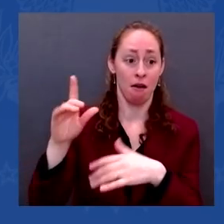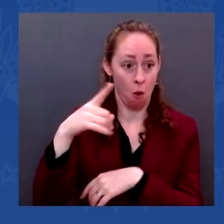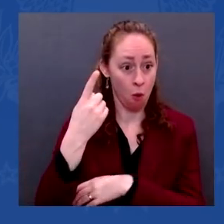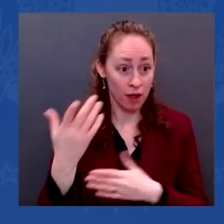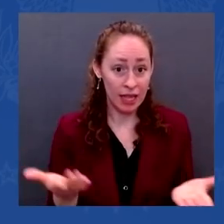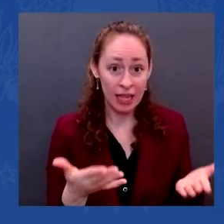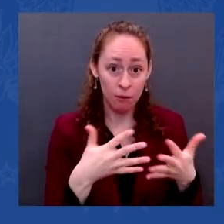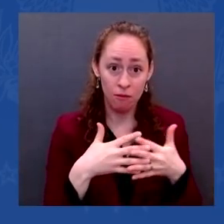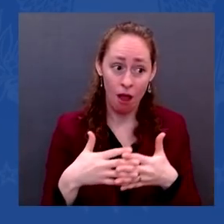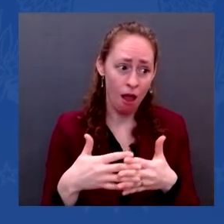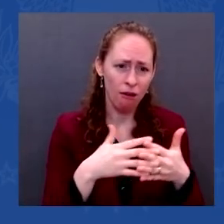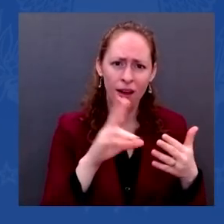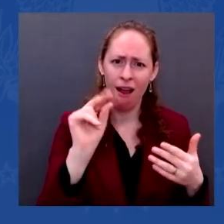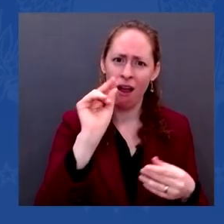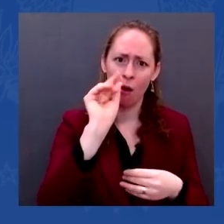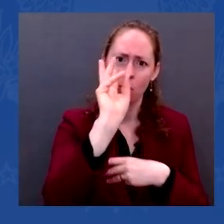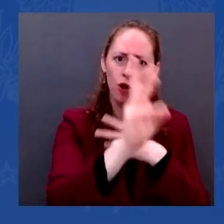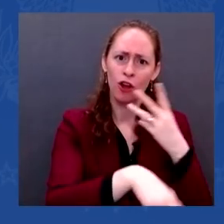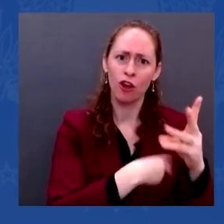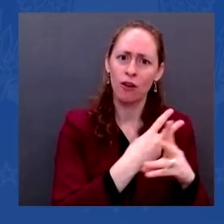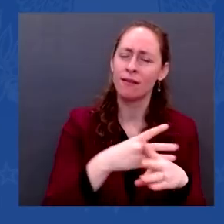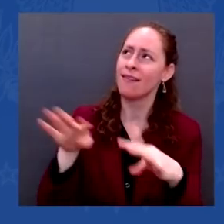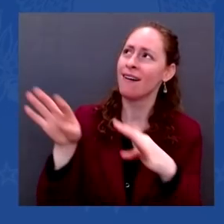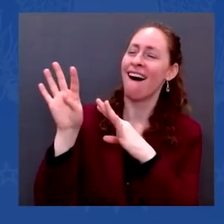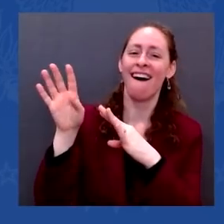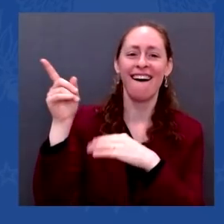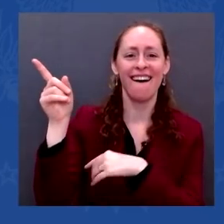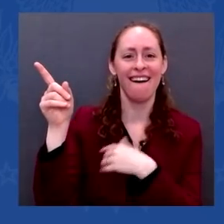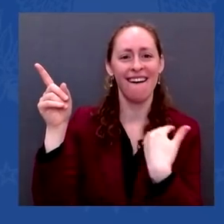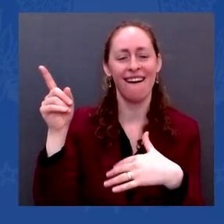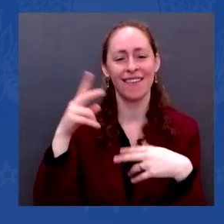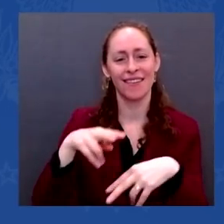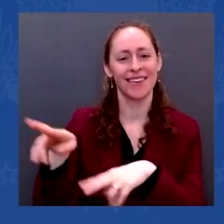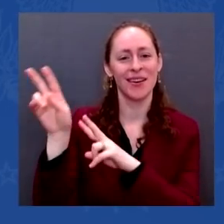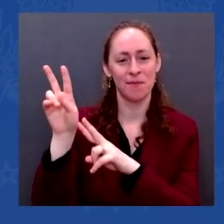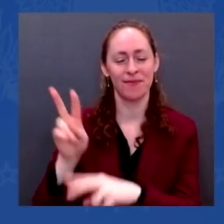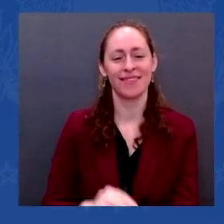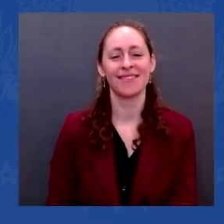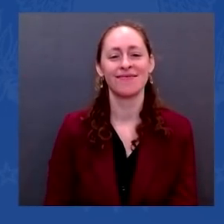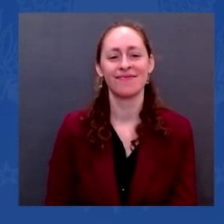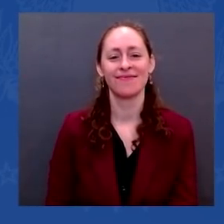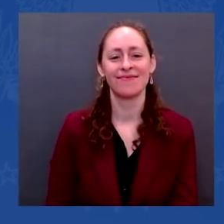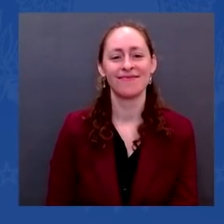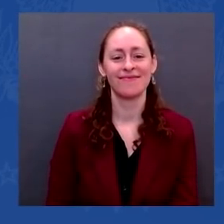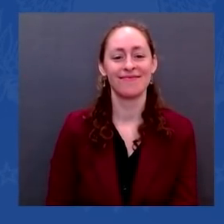Ladies and gentlemen, the Vice President of the United States, Kamala Harris.